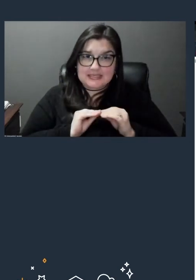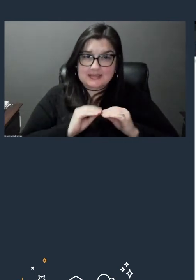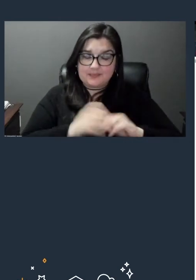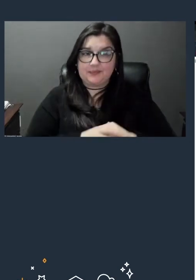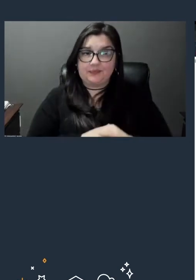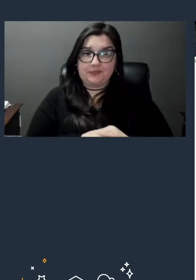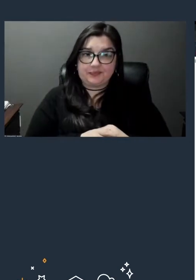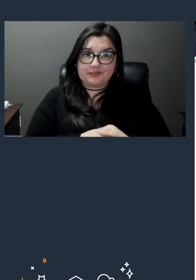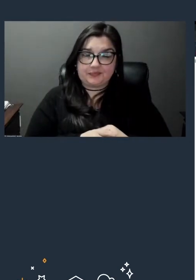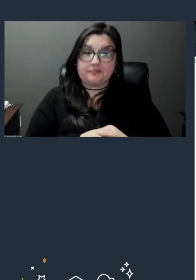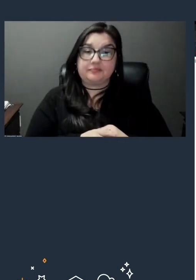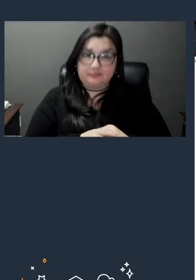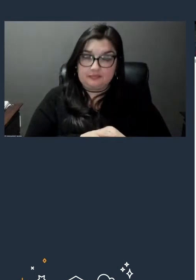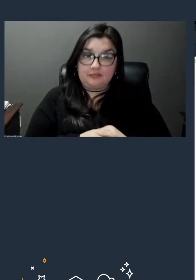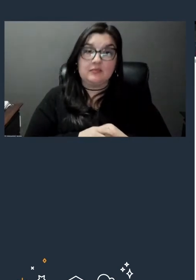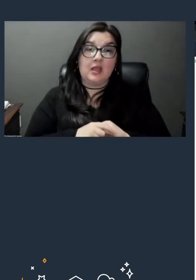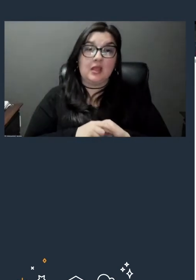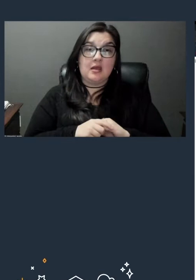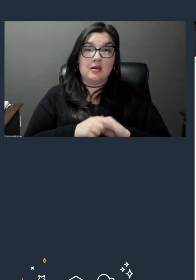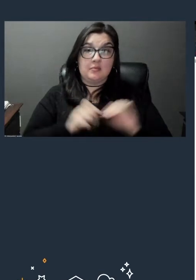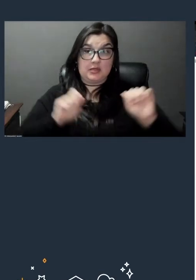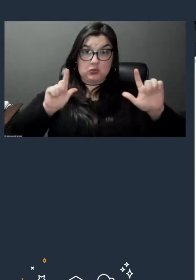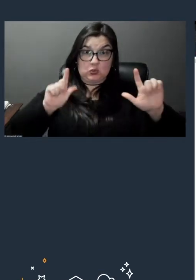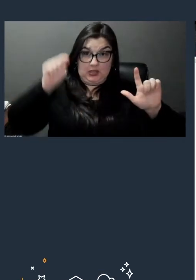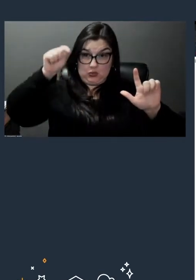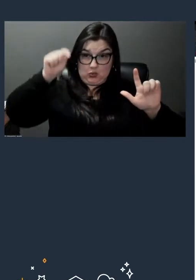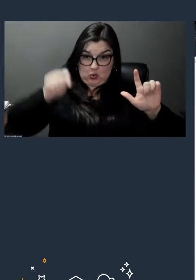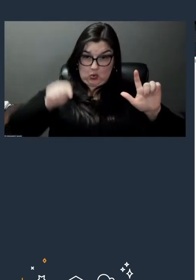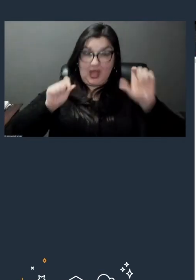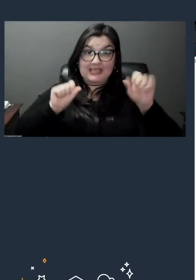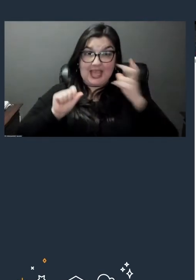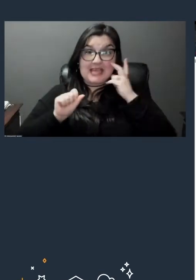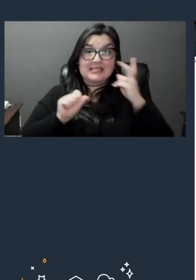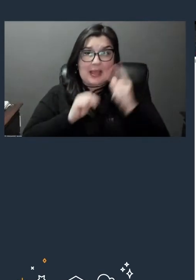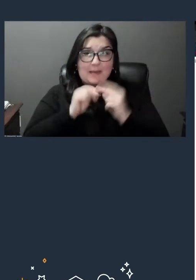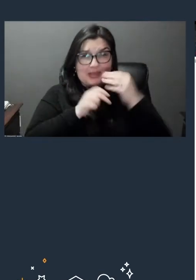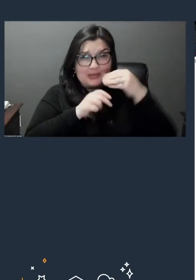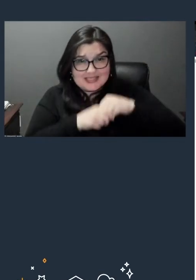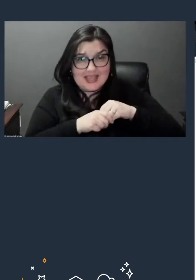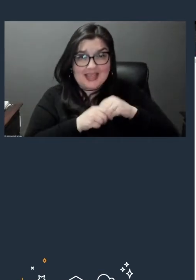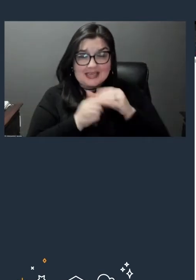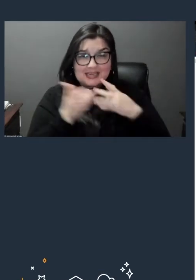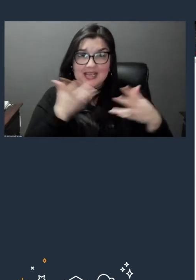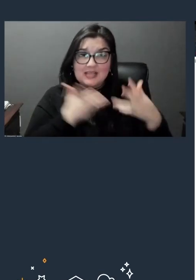As I scroll down my screen, we can see the built-in interactive dashboard and visualization available in Lens.